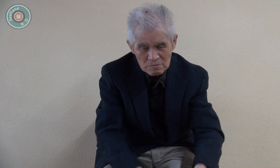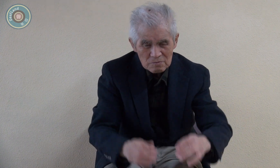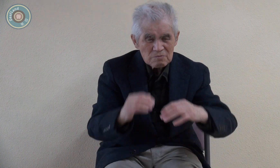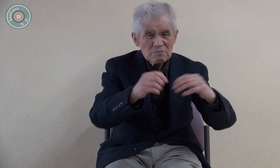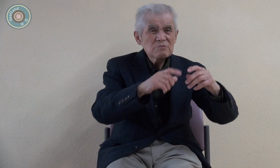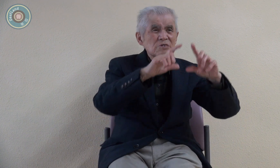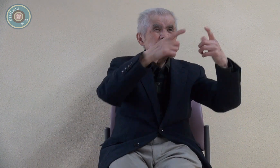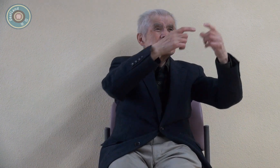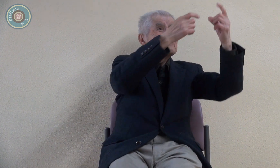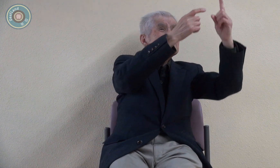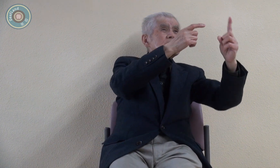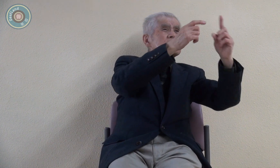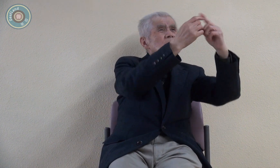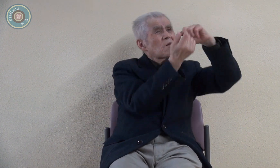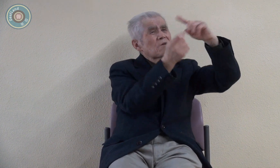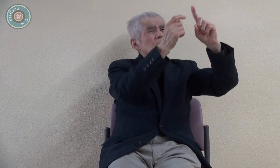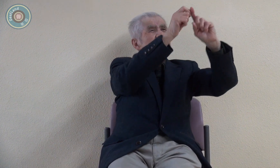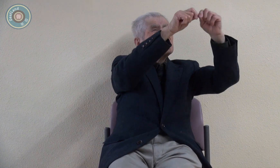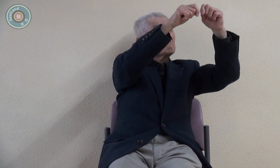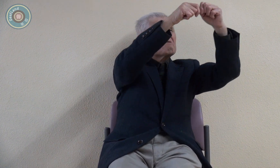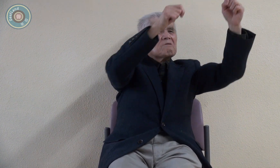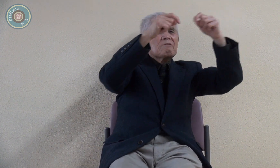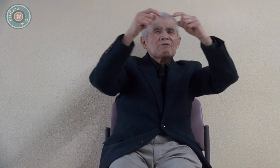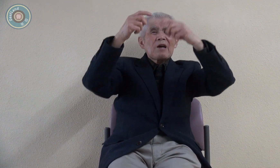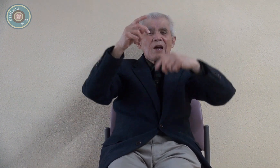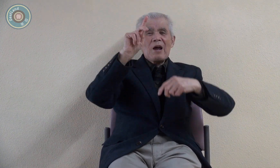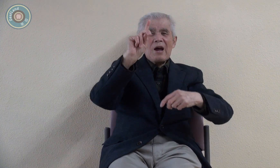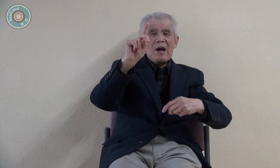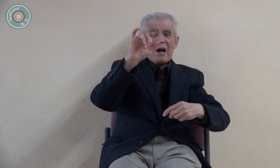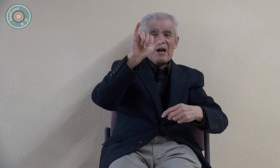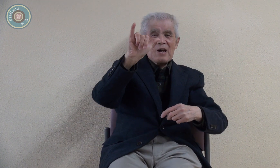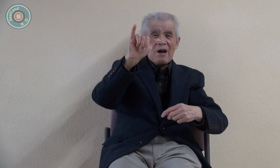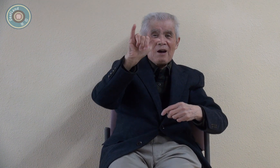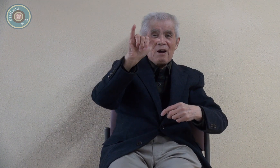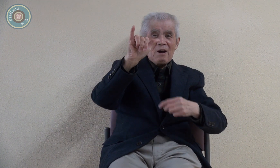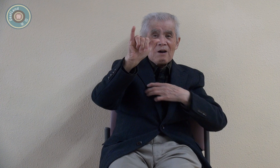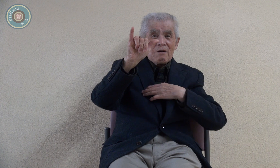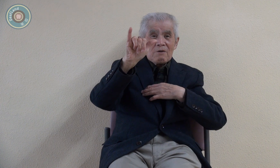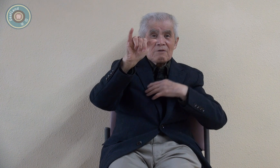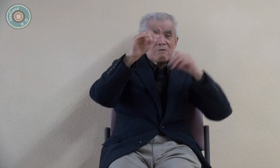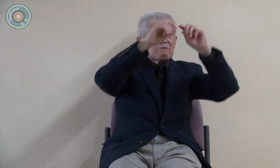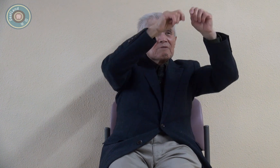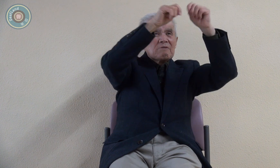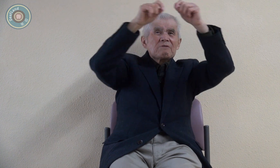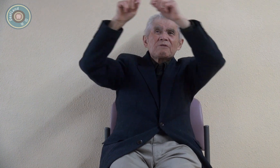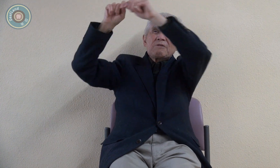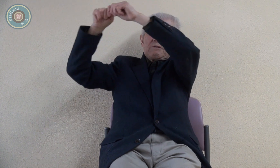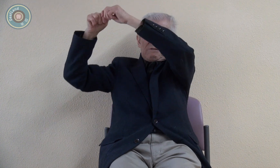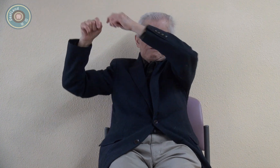We made a mosquito net by tying a cloth to a tree branch.